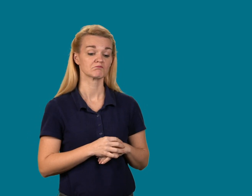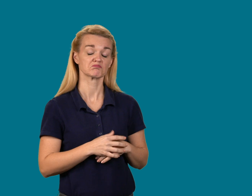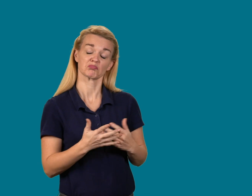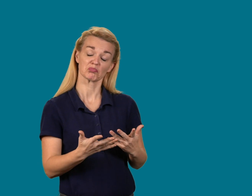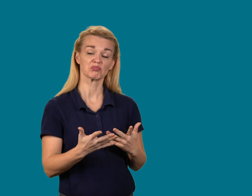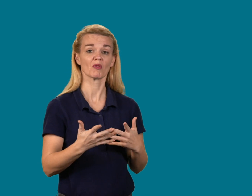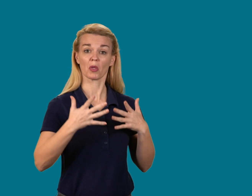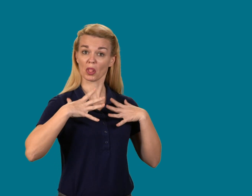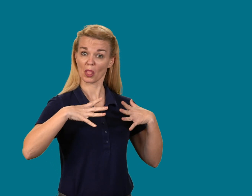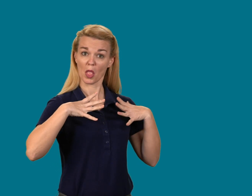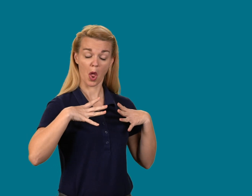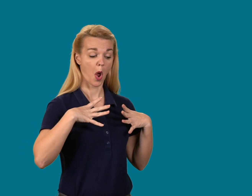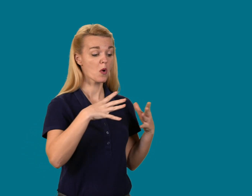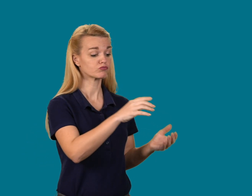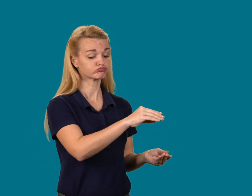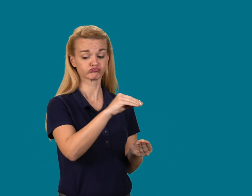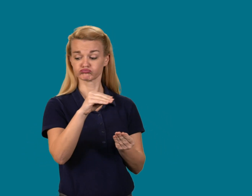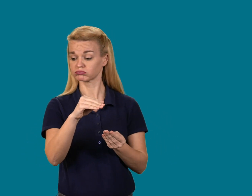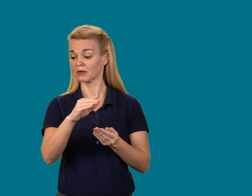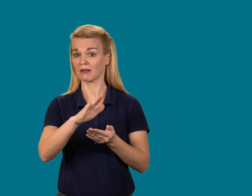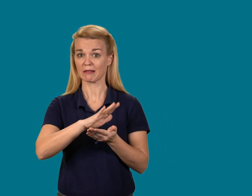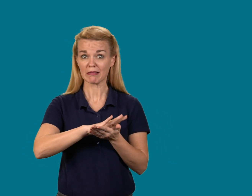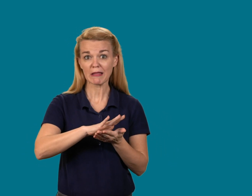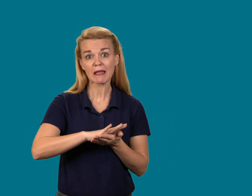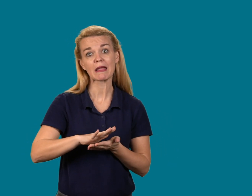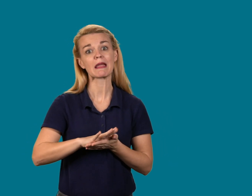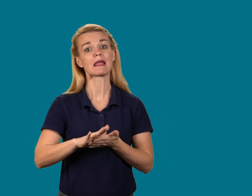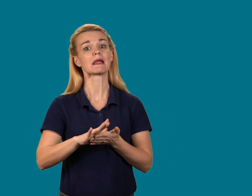for example, when handling laundry,